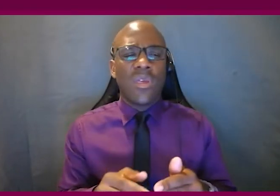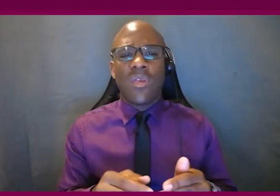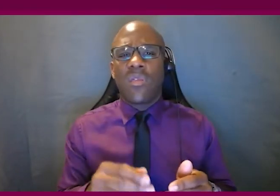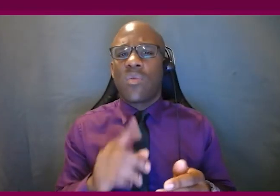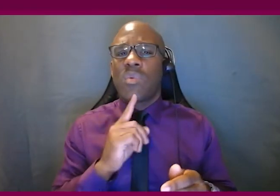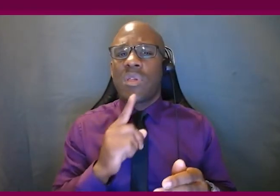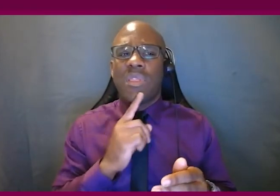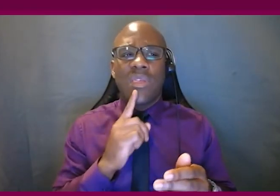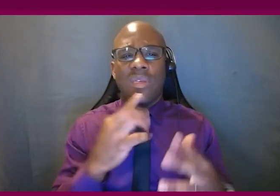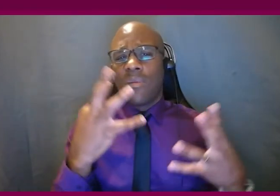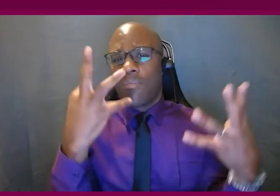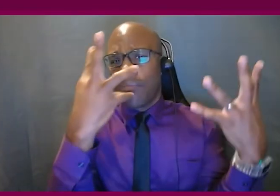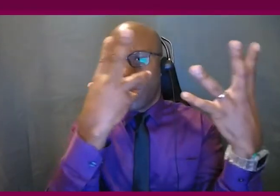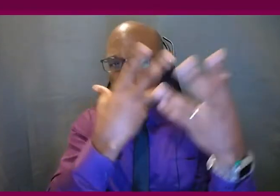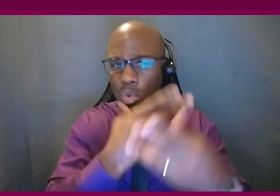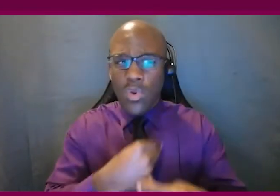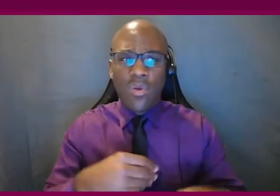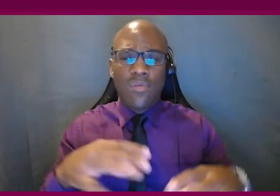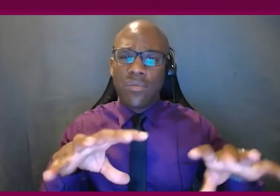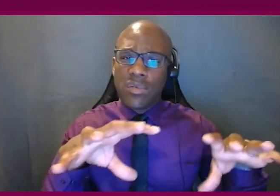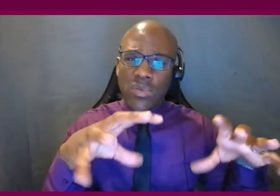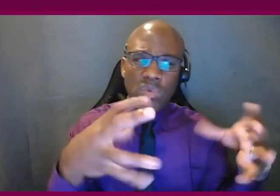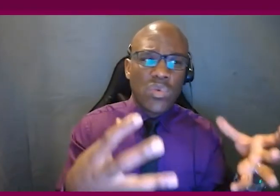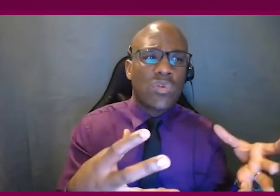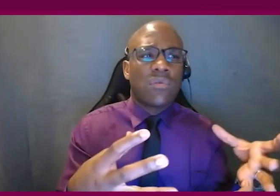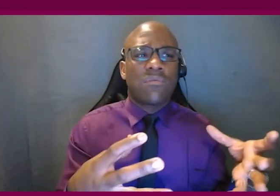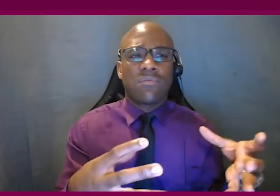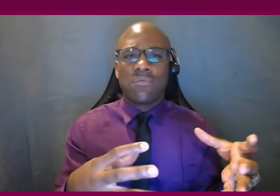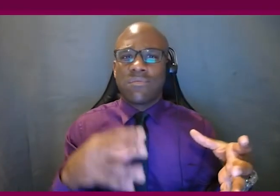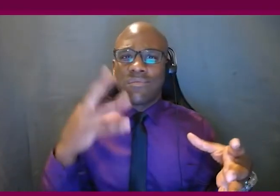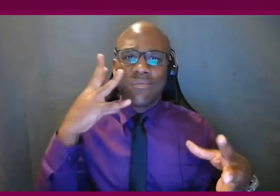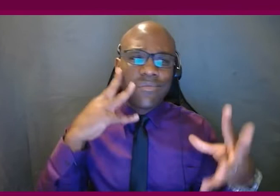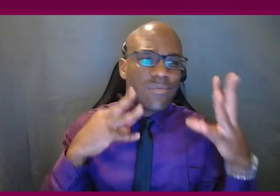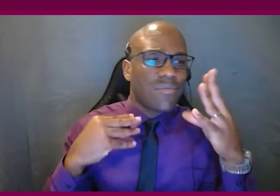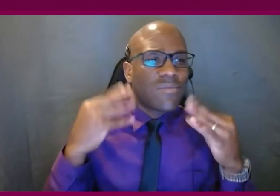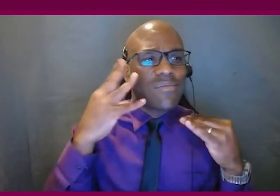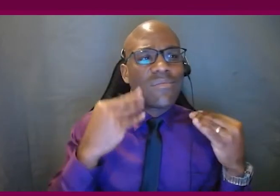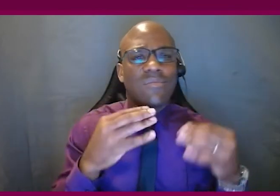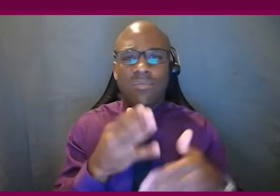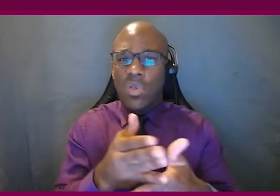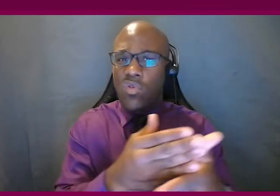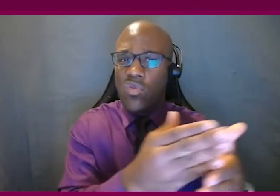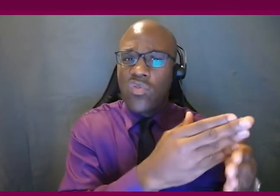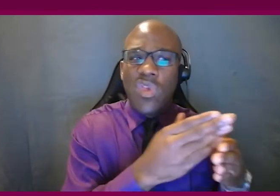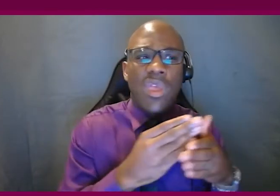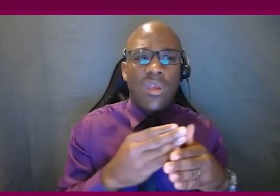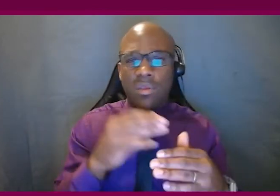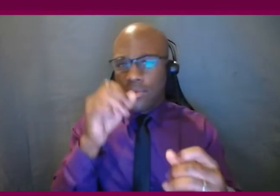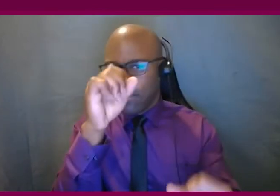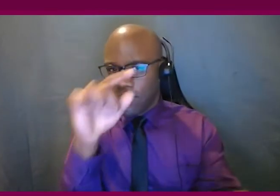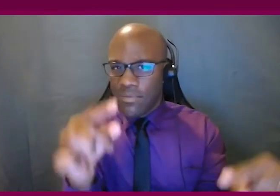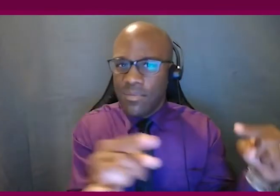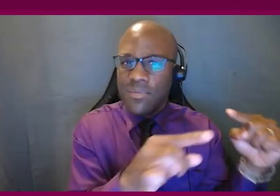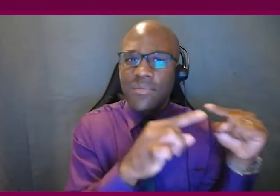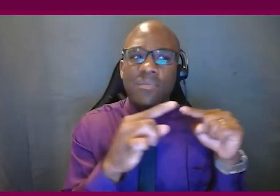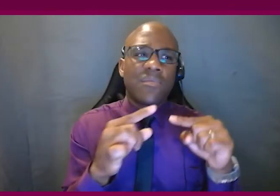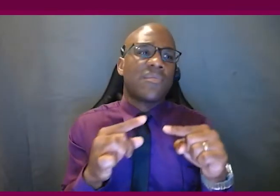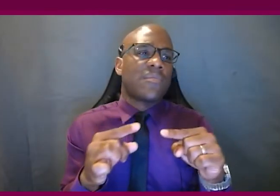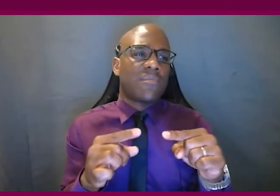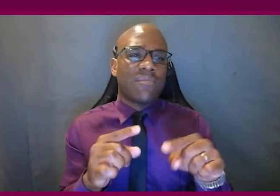So yeah, it's super important in that regard. And I also think about like all of the amazing disabled influencers and content creators